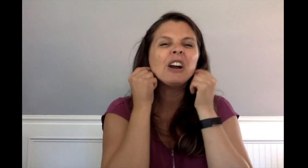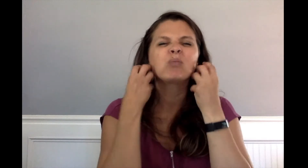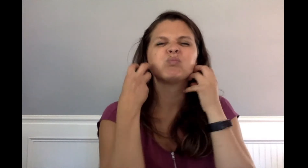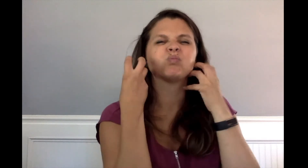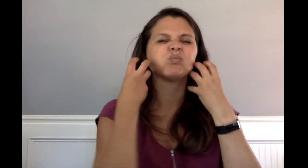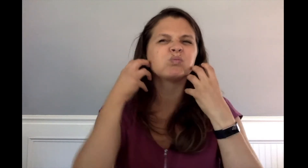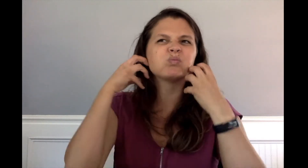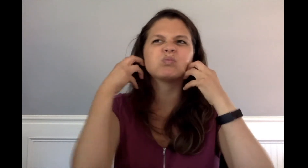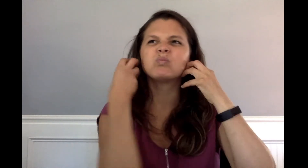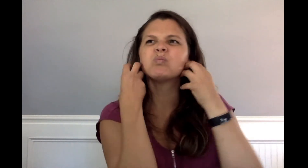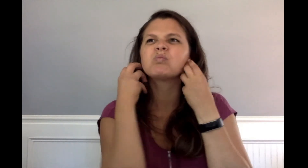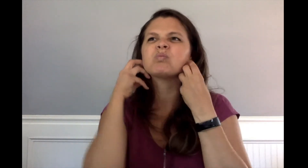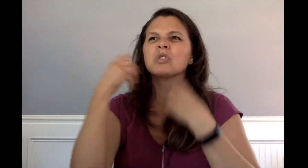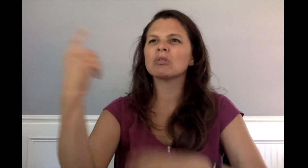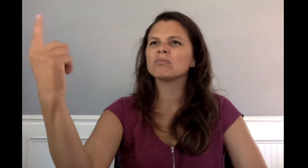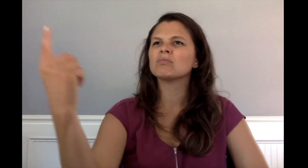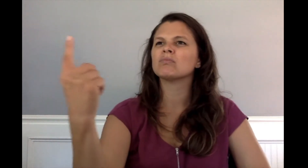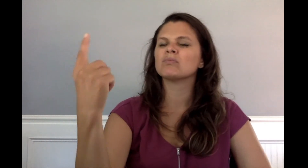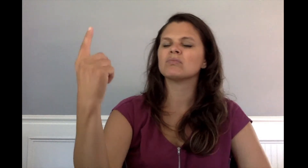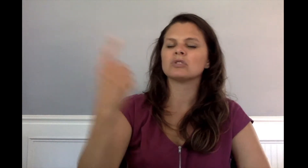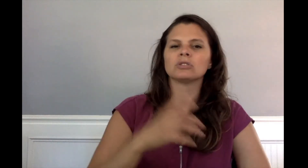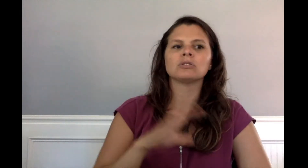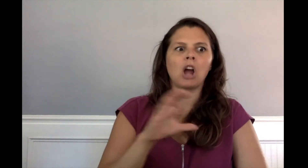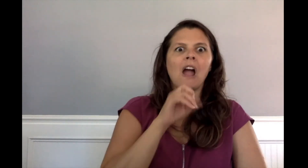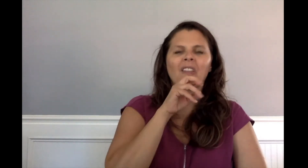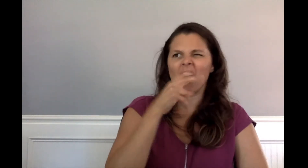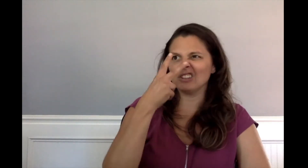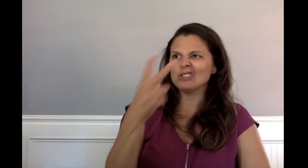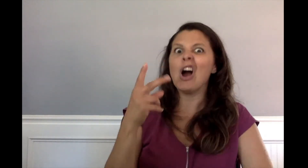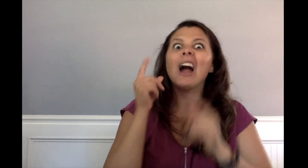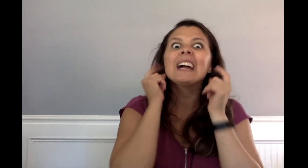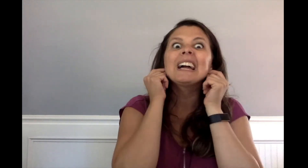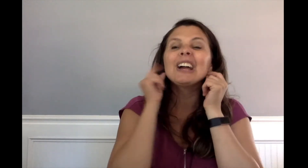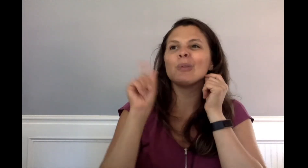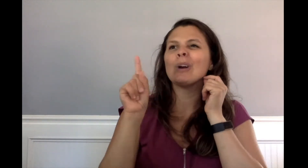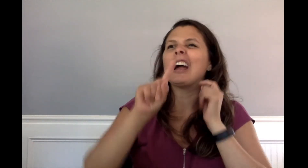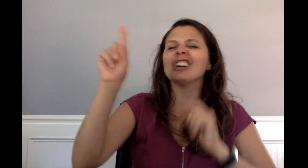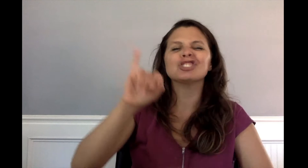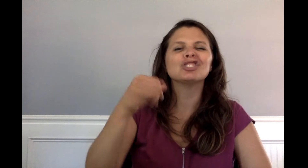earrings approached the table. It was the same